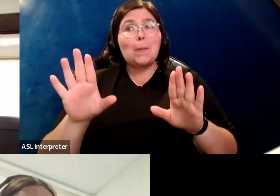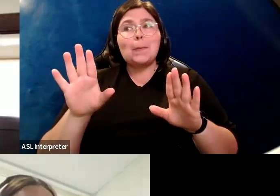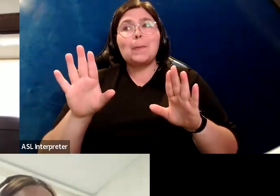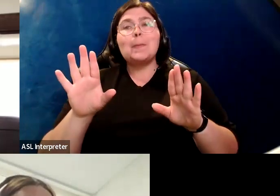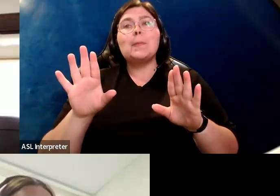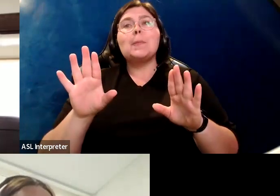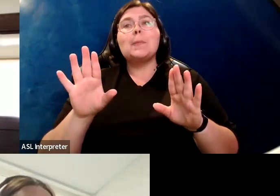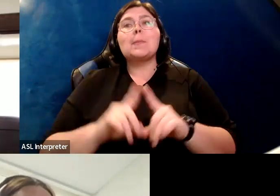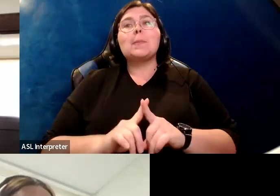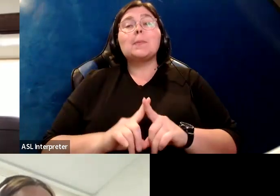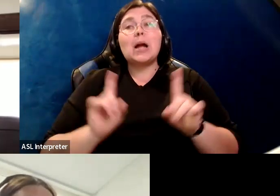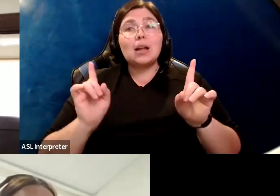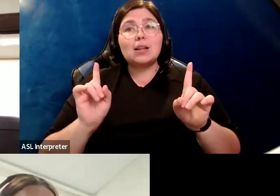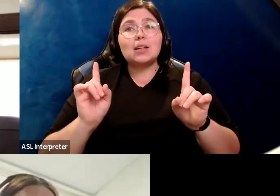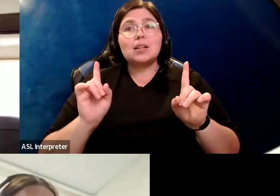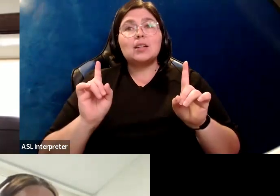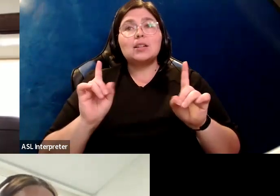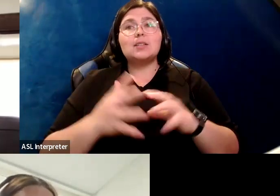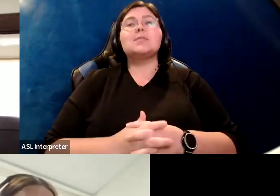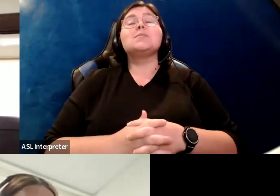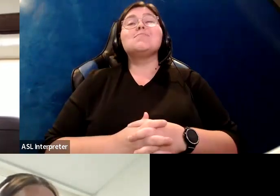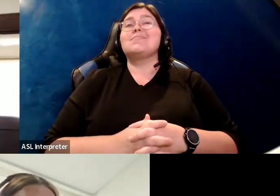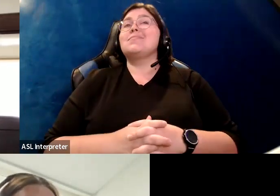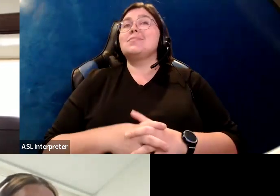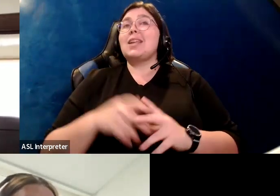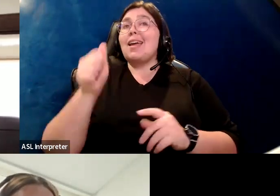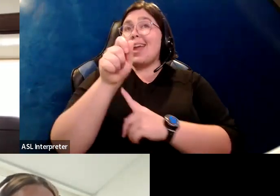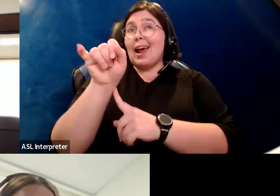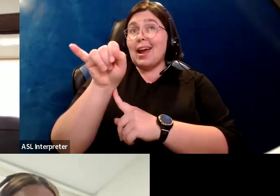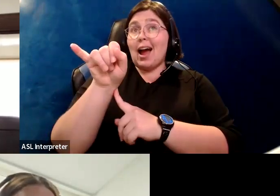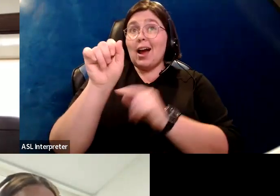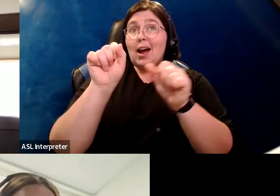But the potential of AI in accessibility is really vast.